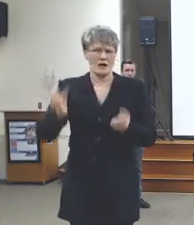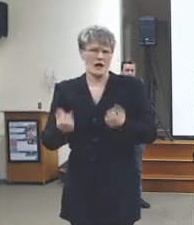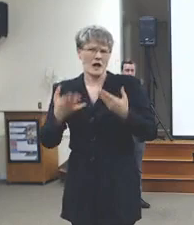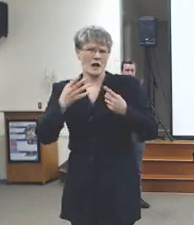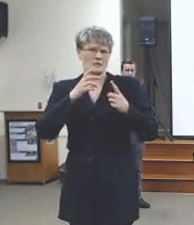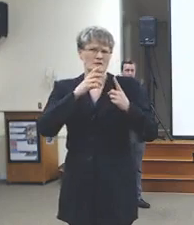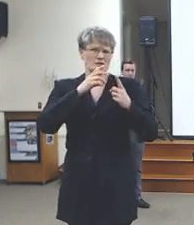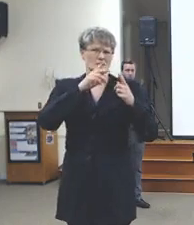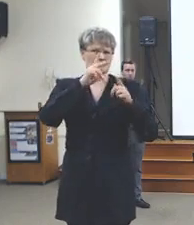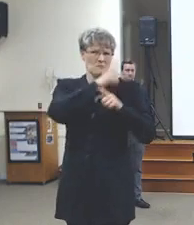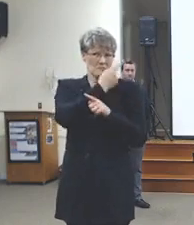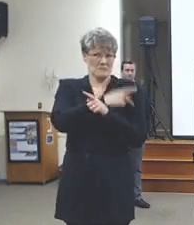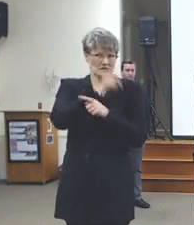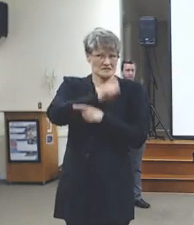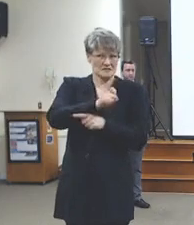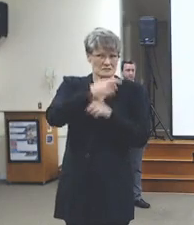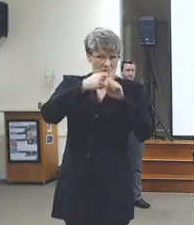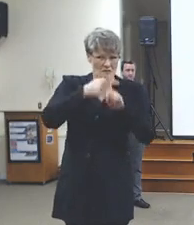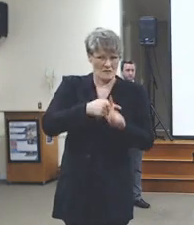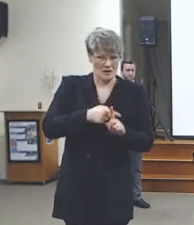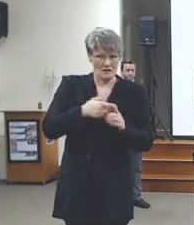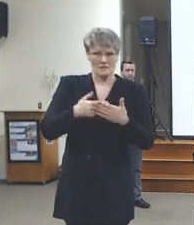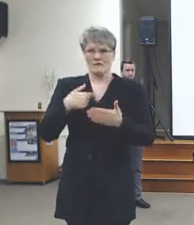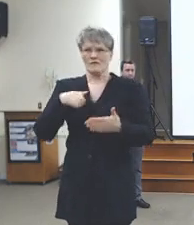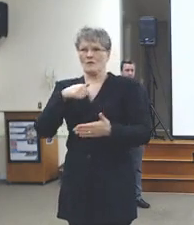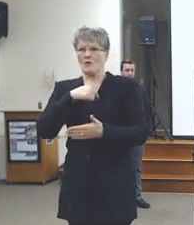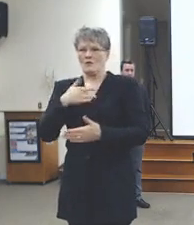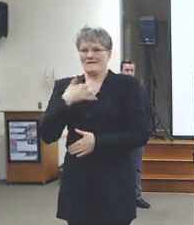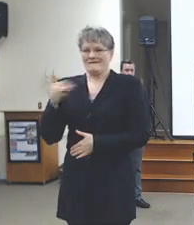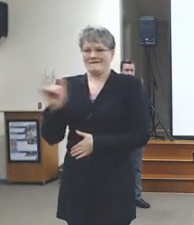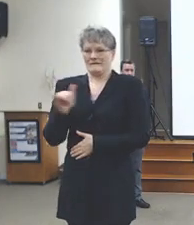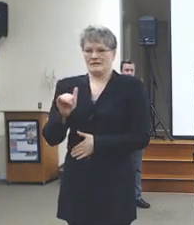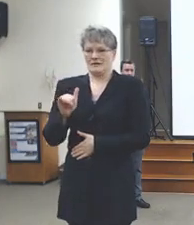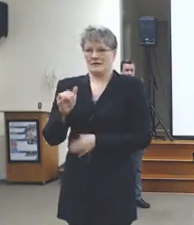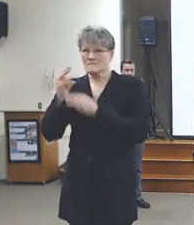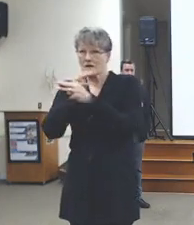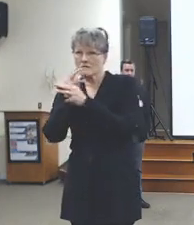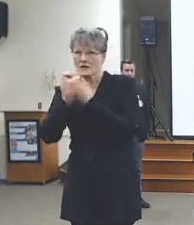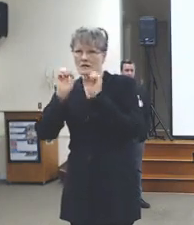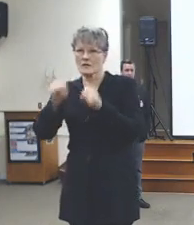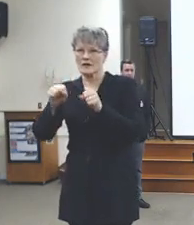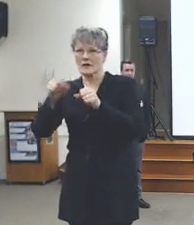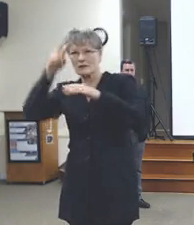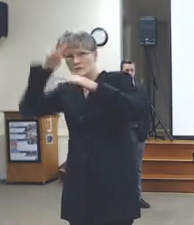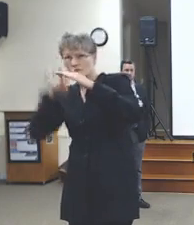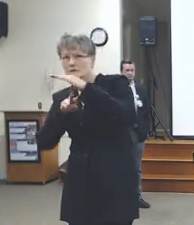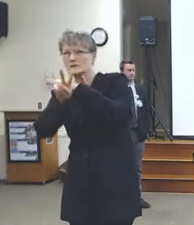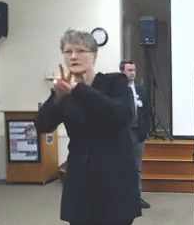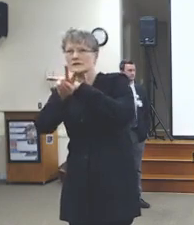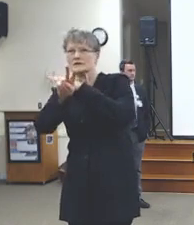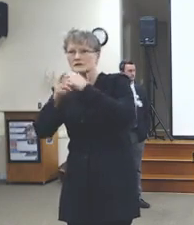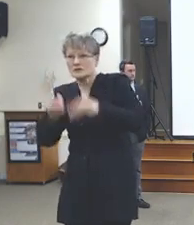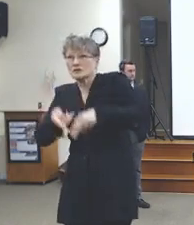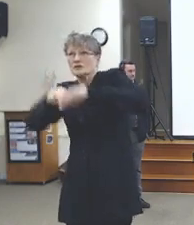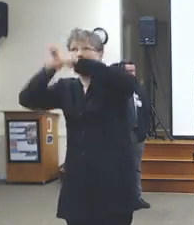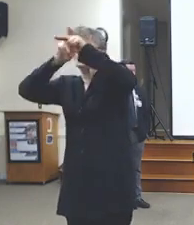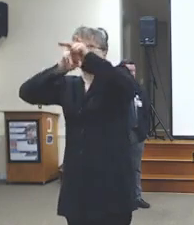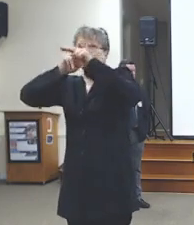there be where before I would be mathematically possible to predict the exponential growth of it? That's a great question. Thank you, Steve.